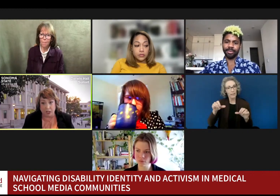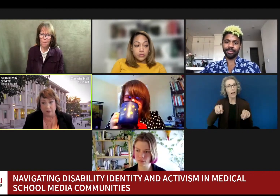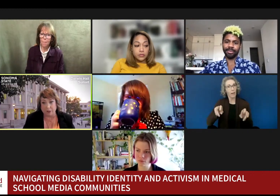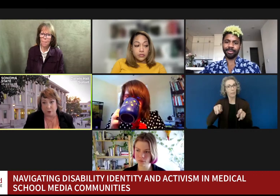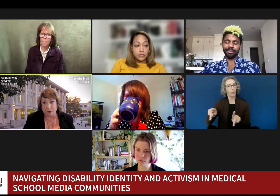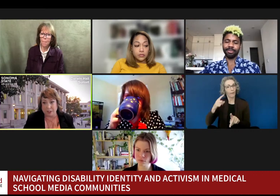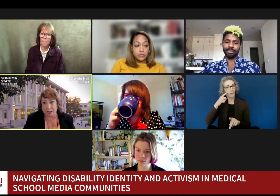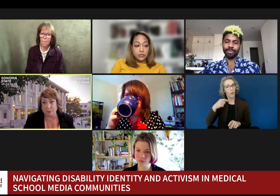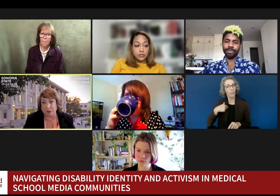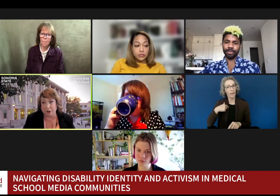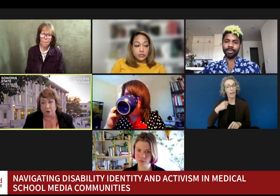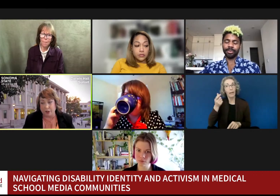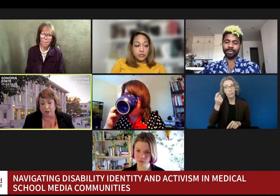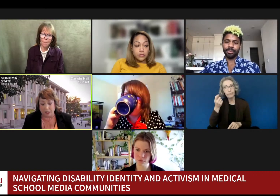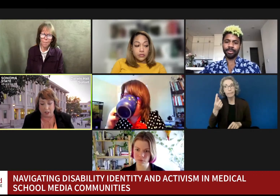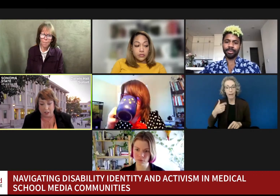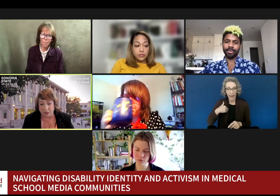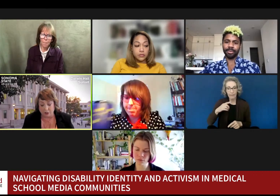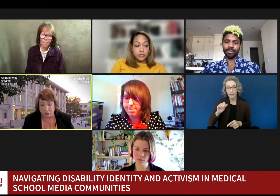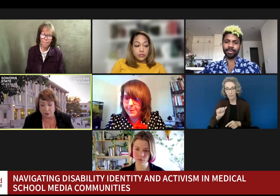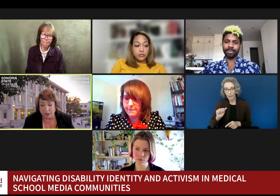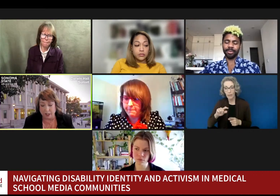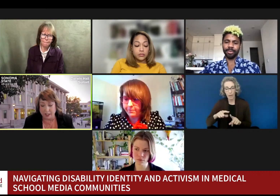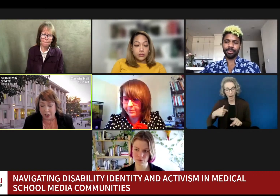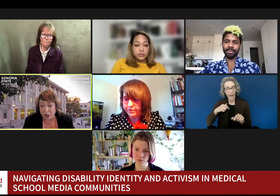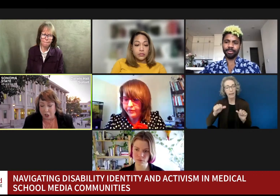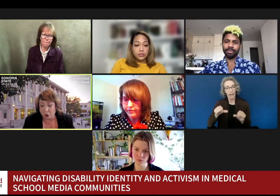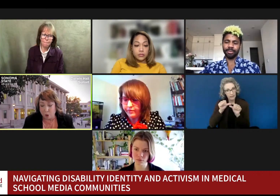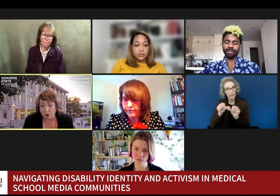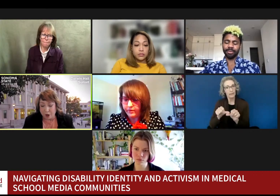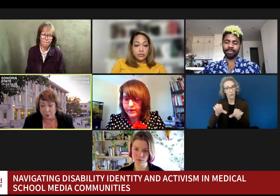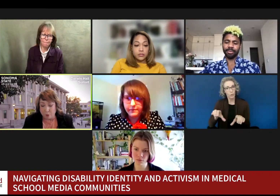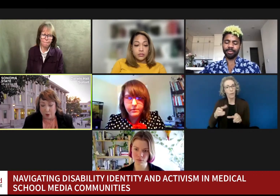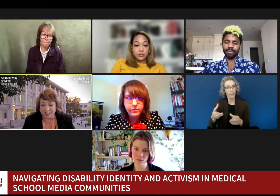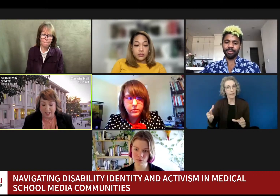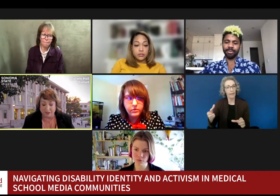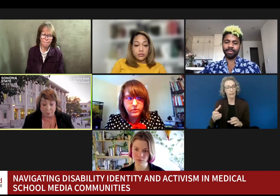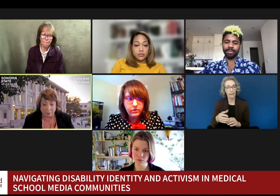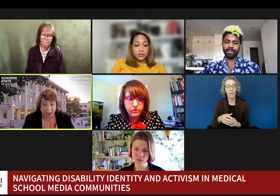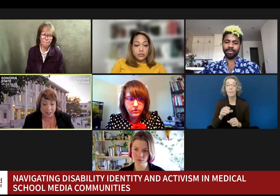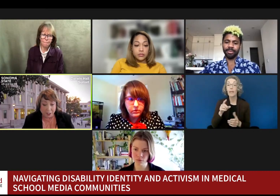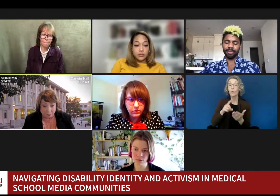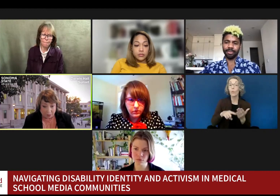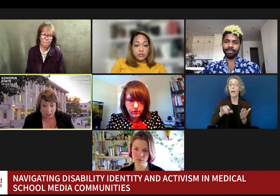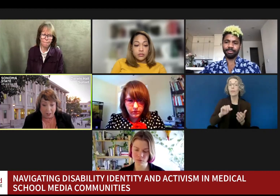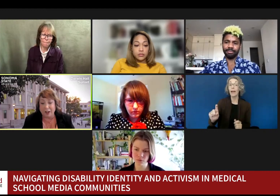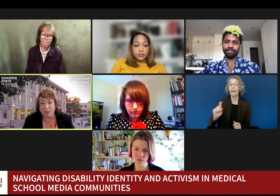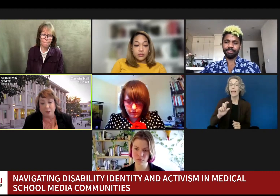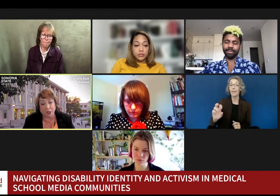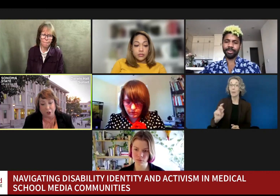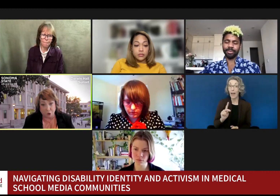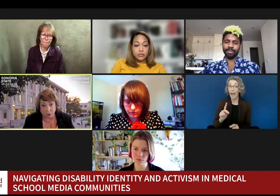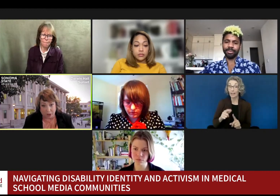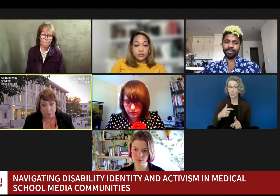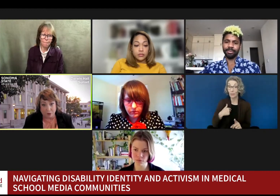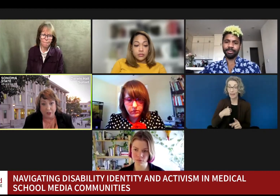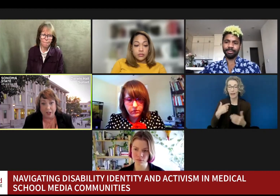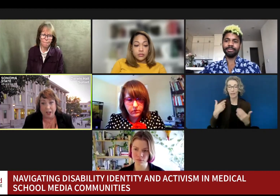Even though I'm disabled, I know that I can continue to do things. So what it's given back to me has been incredible,